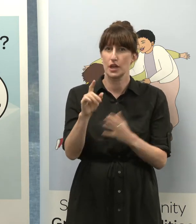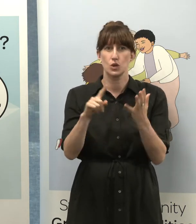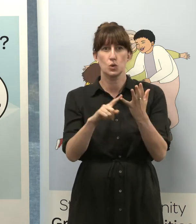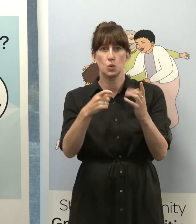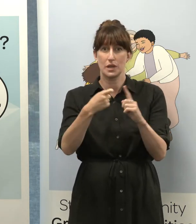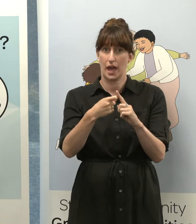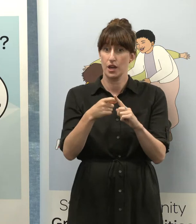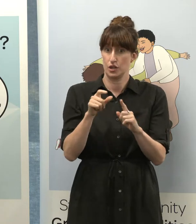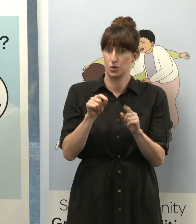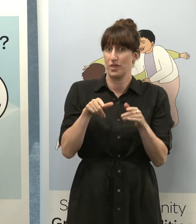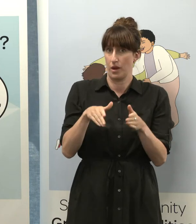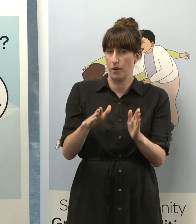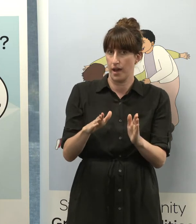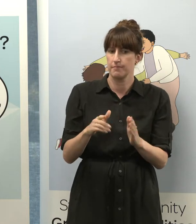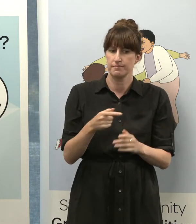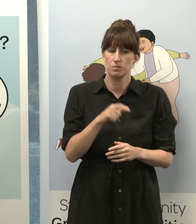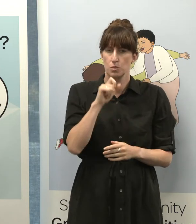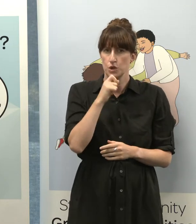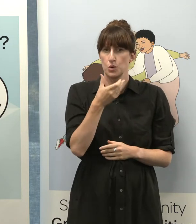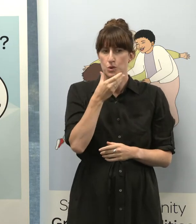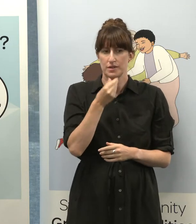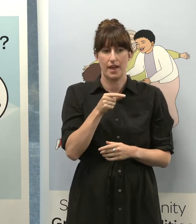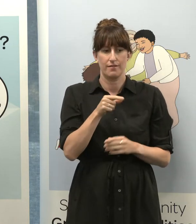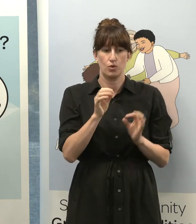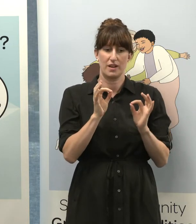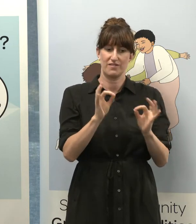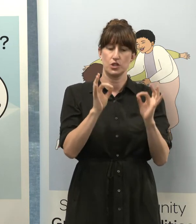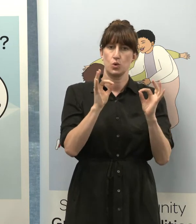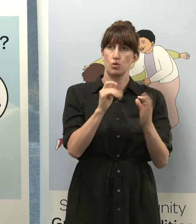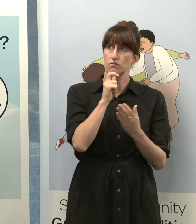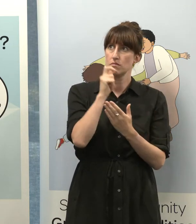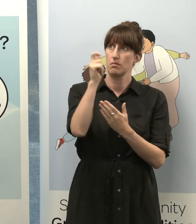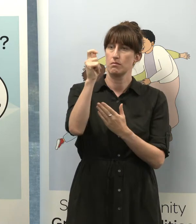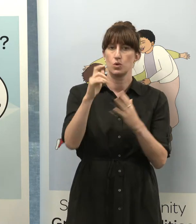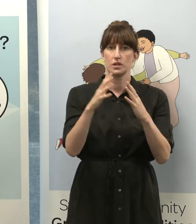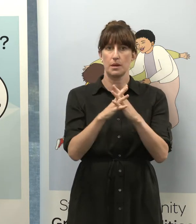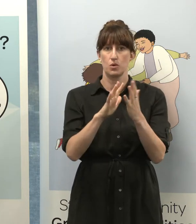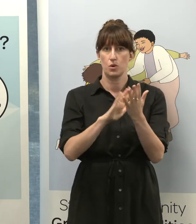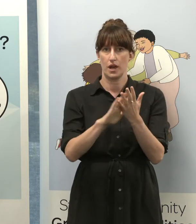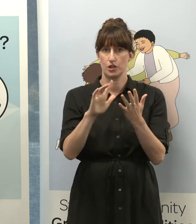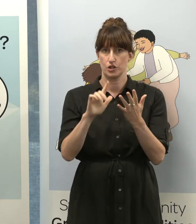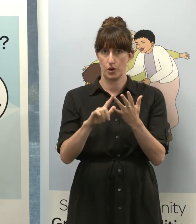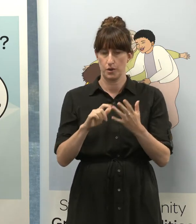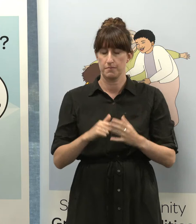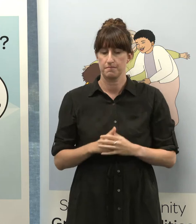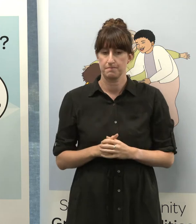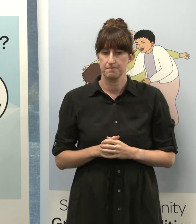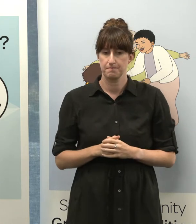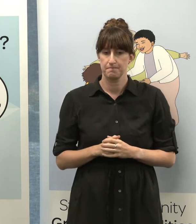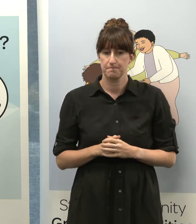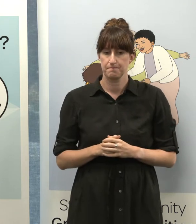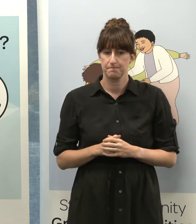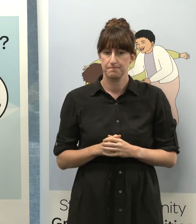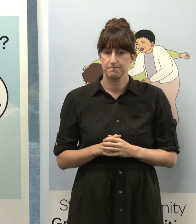used to the UK, and many other countries, and is the one we will use for our official